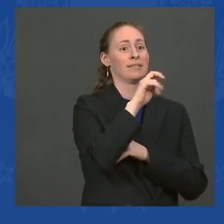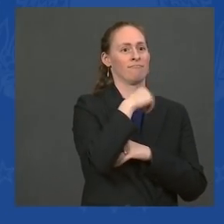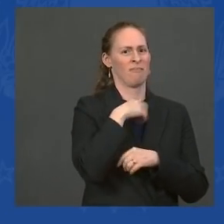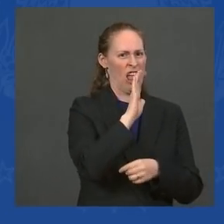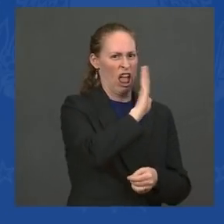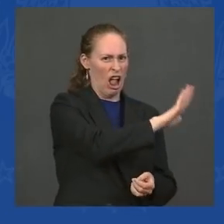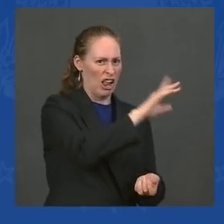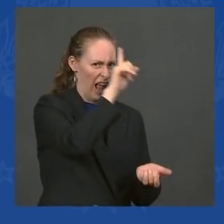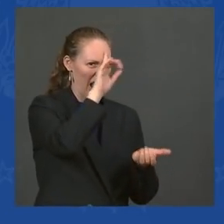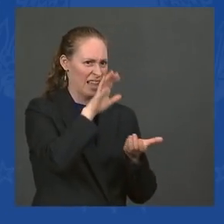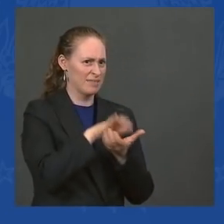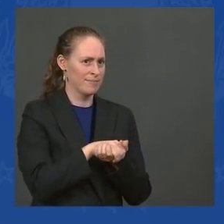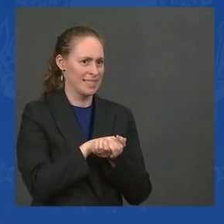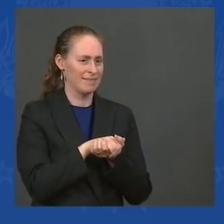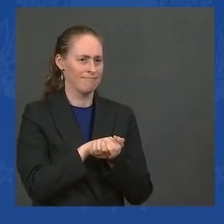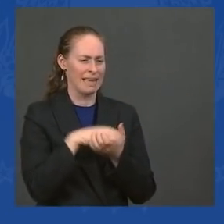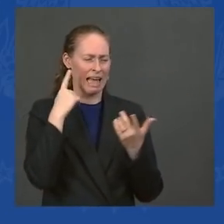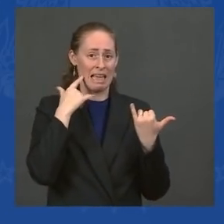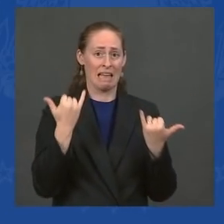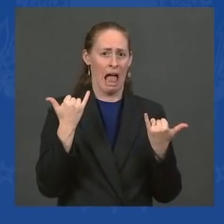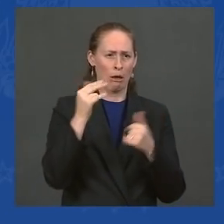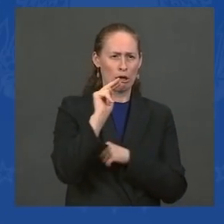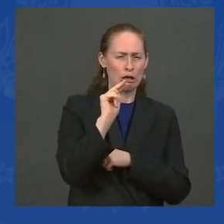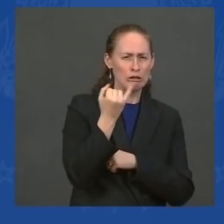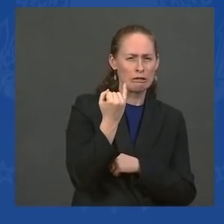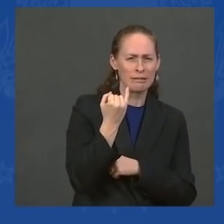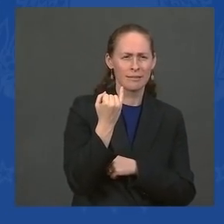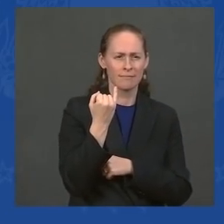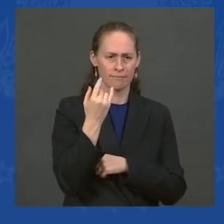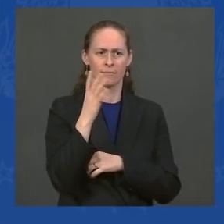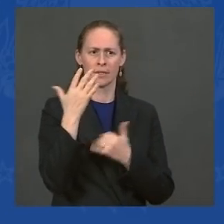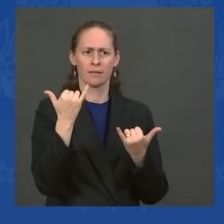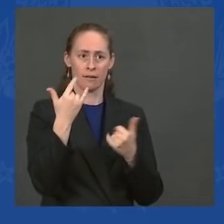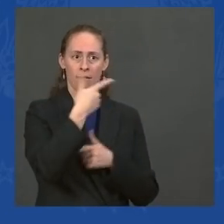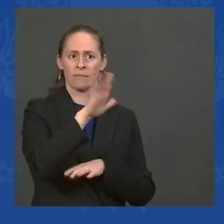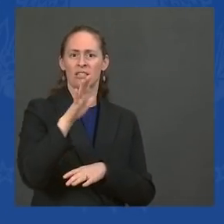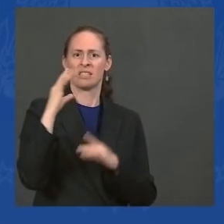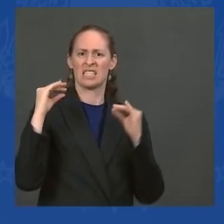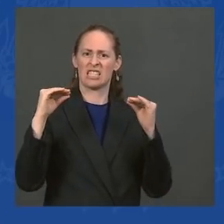I'm not sure -- after teaching 15 credits this week at the community college.